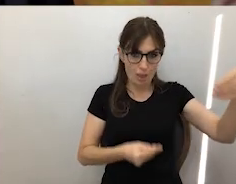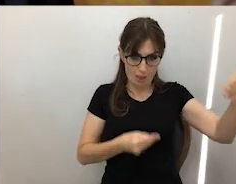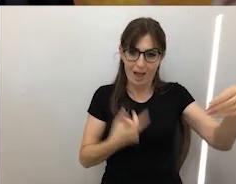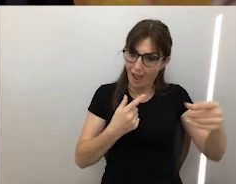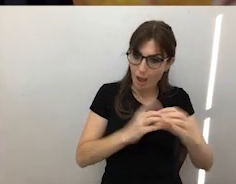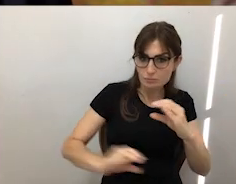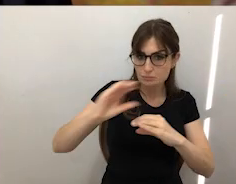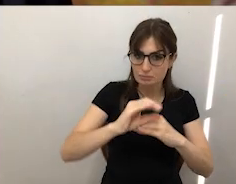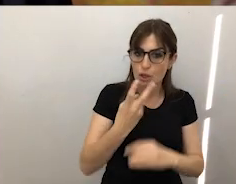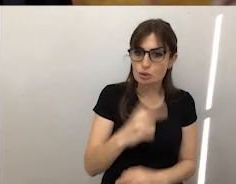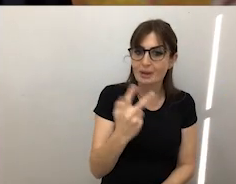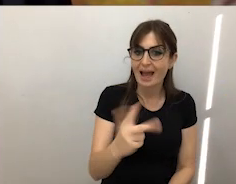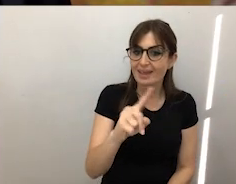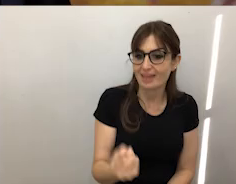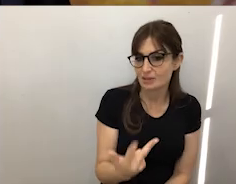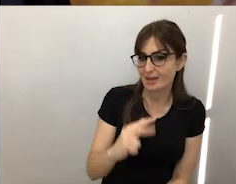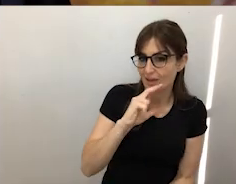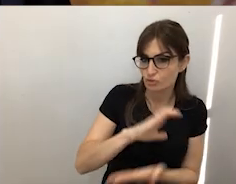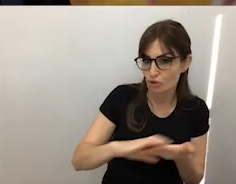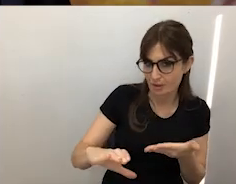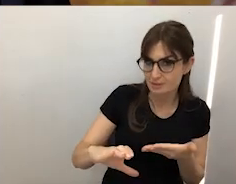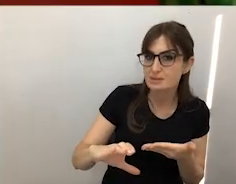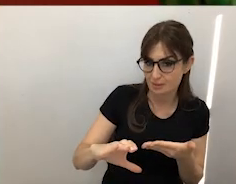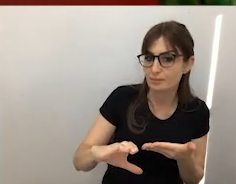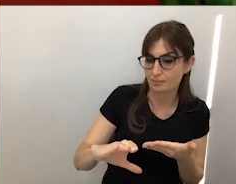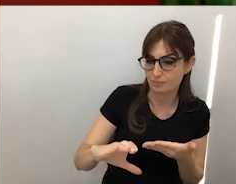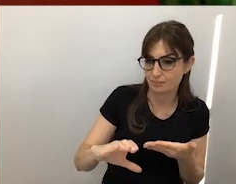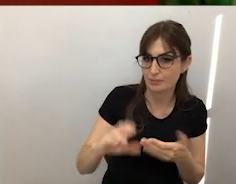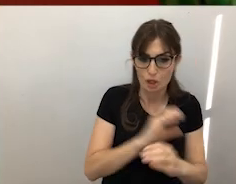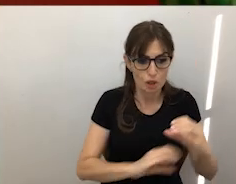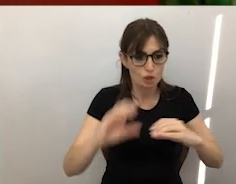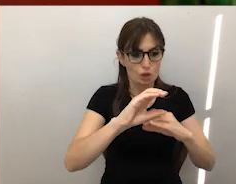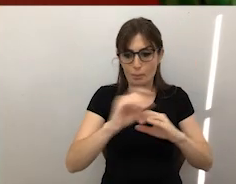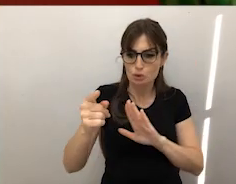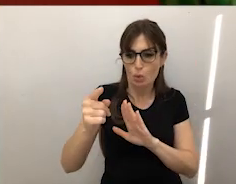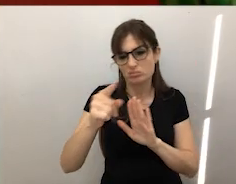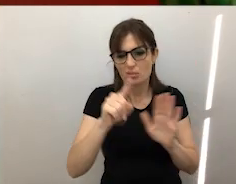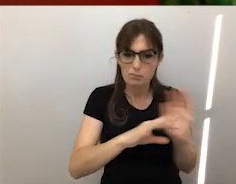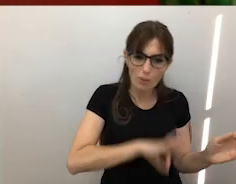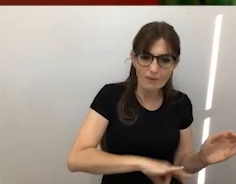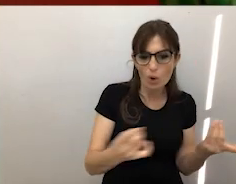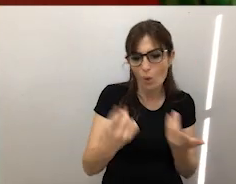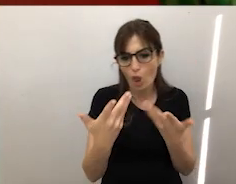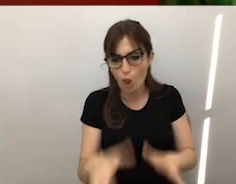the surplus is $28,800. The surplus or deficit for a particular year is added